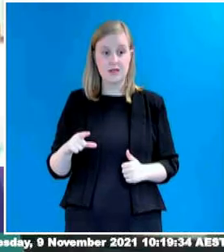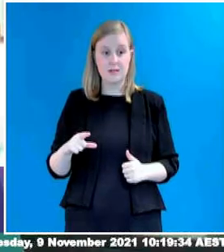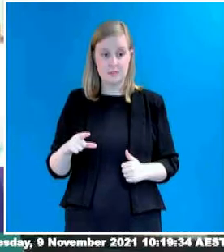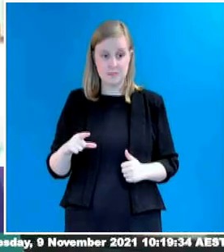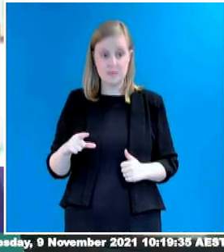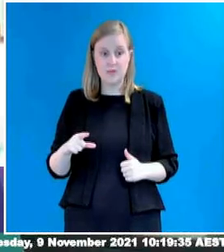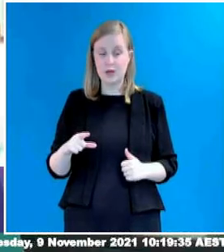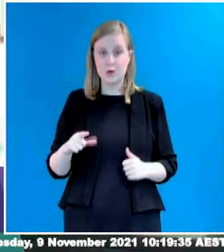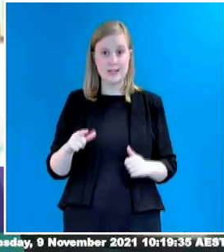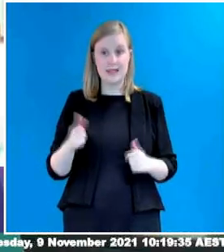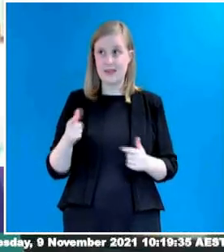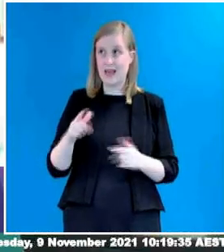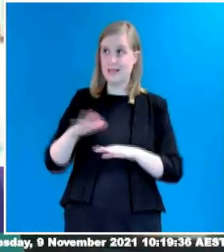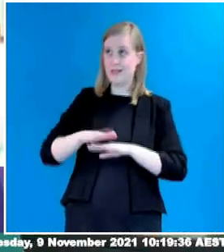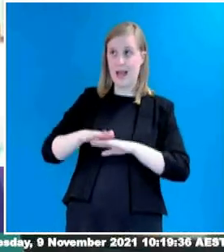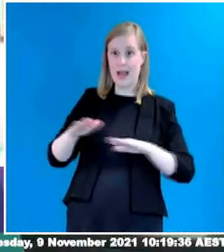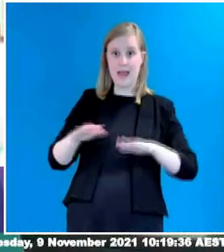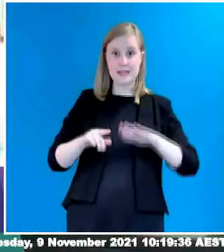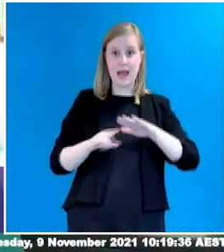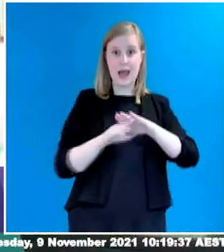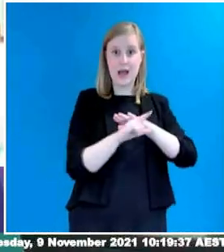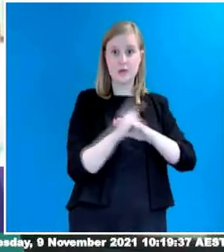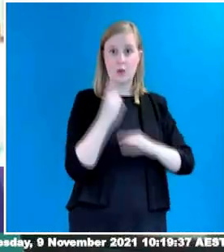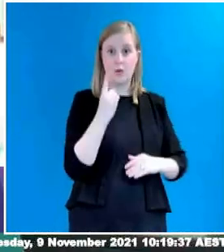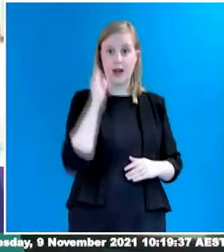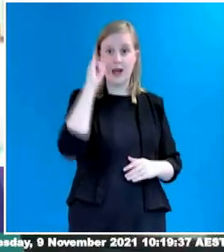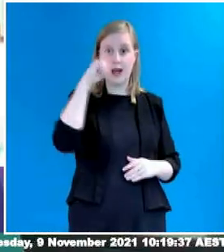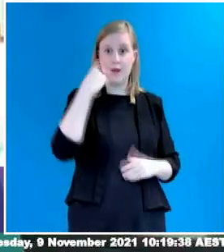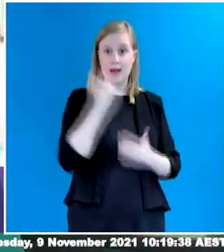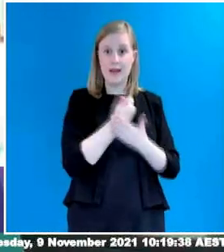one hour a day of open air and exercise.